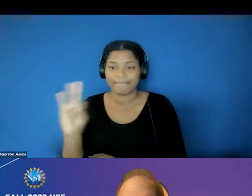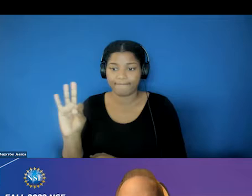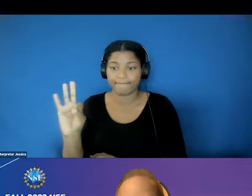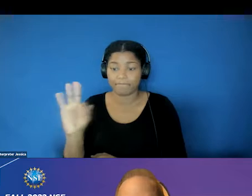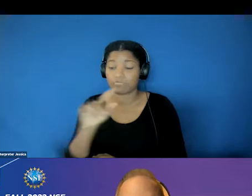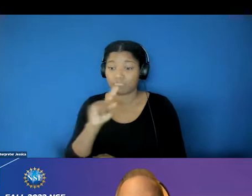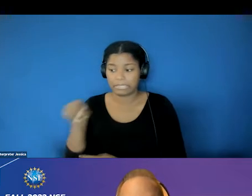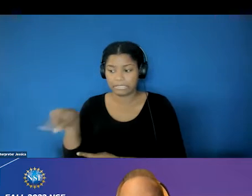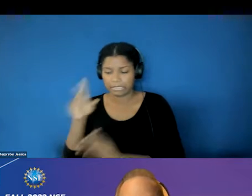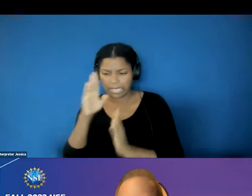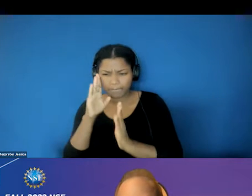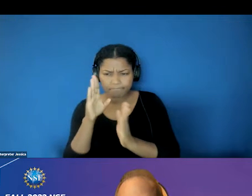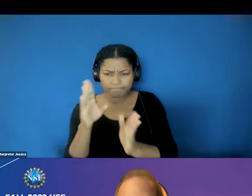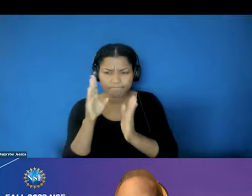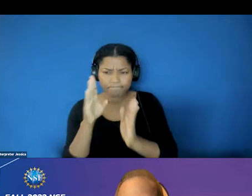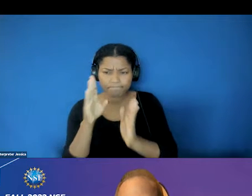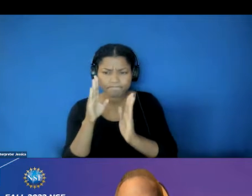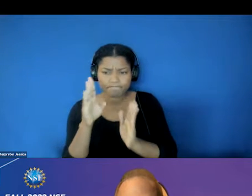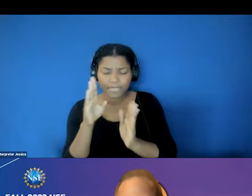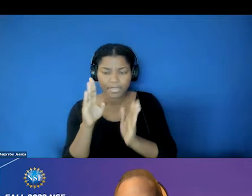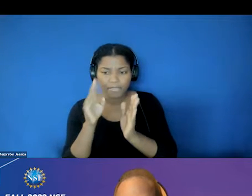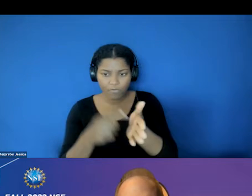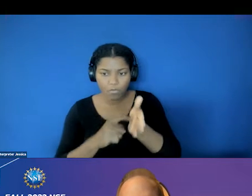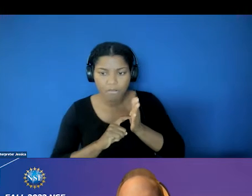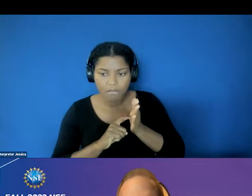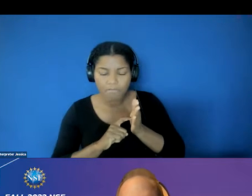to those requirements in the CHIPS and Science Act. And,